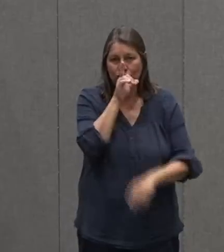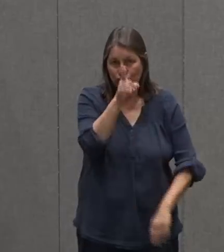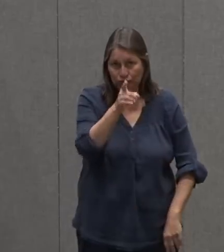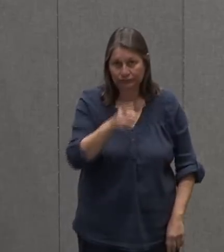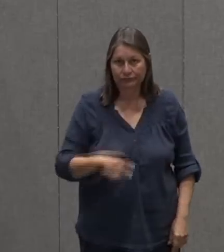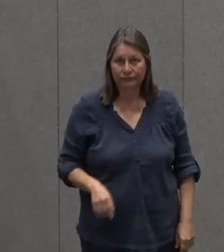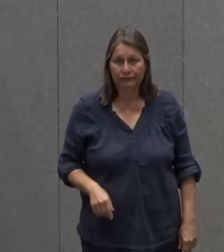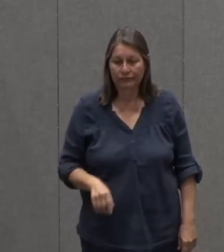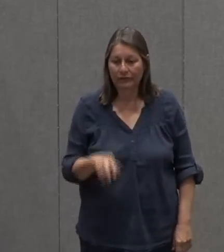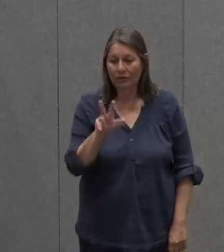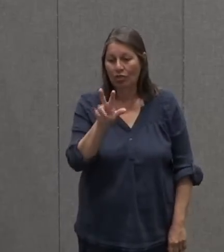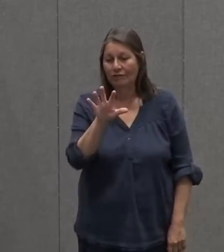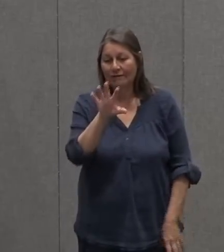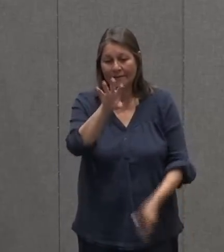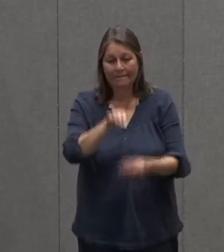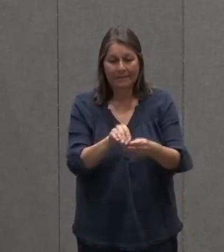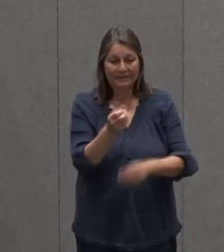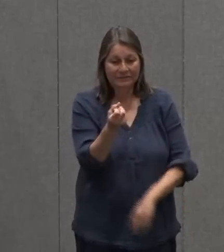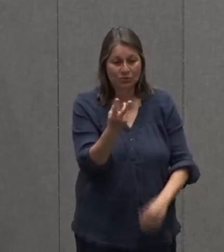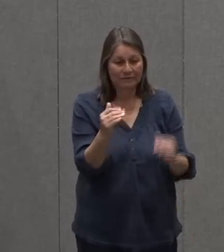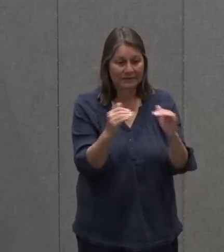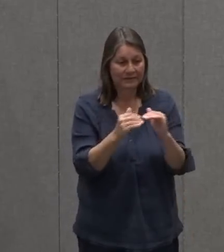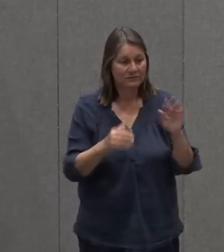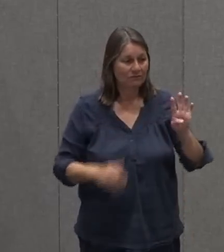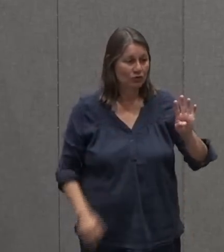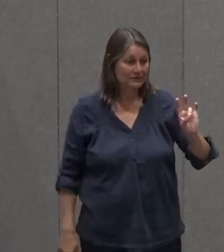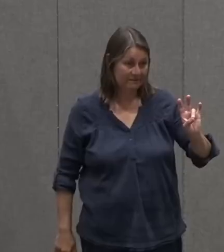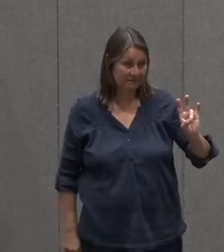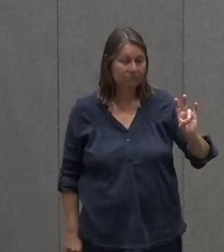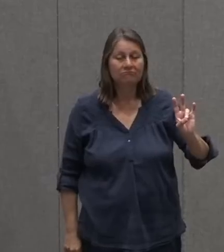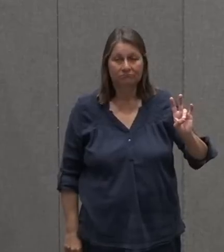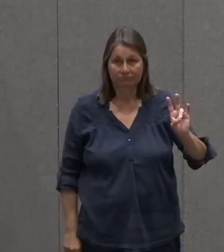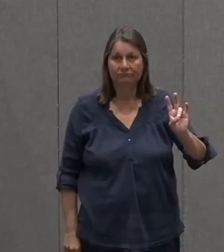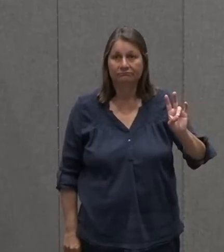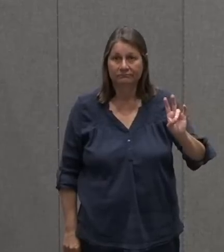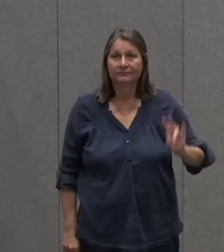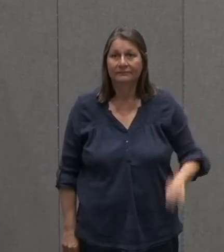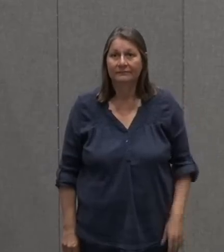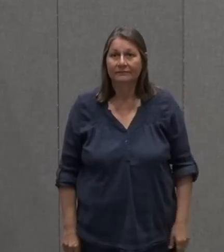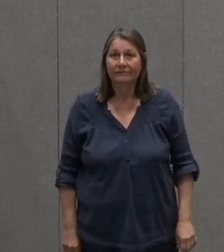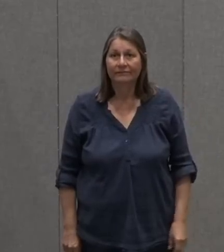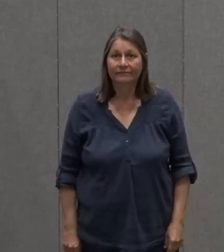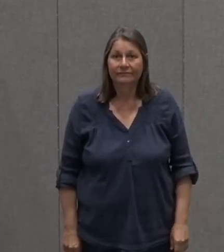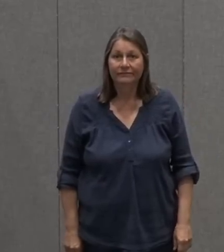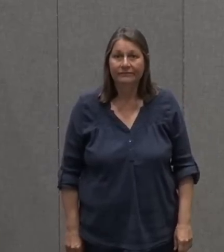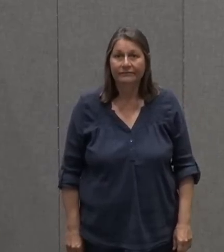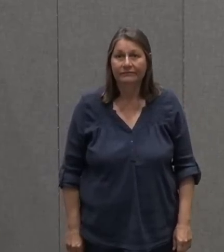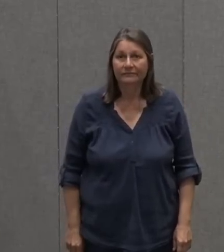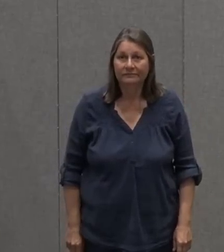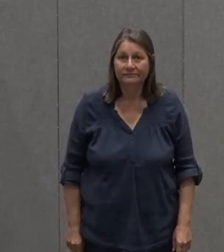35 plus 12 equals 47. All right, perfect.